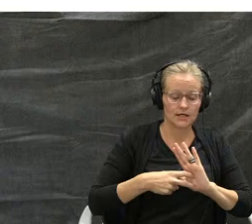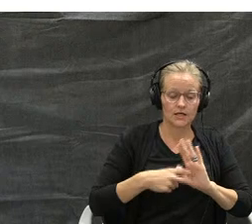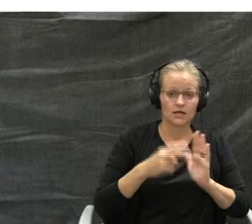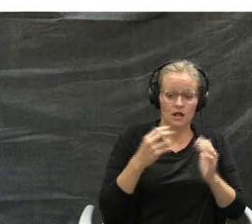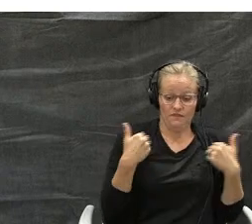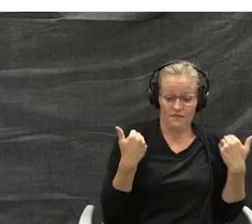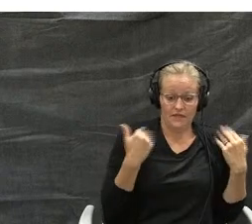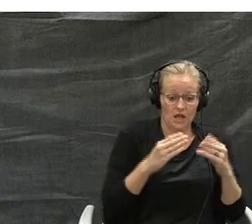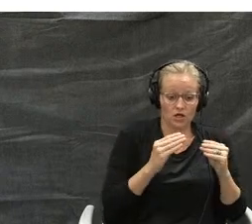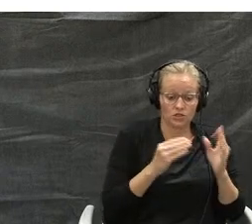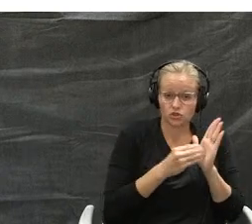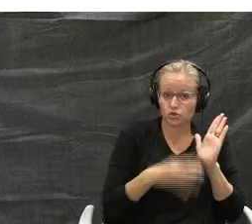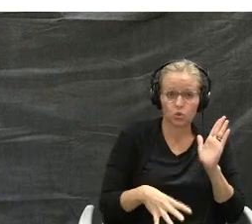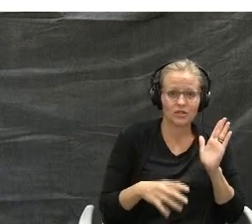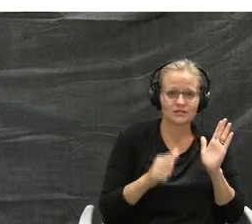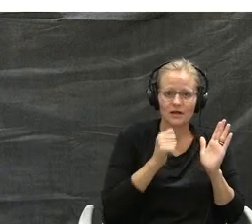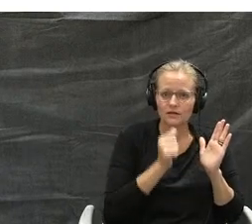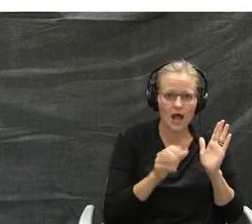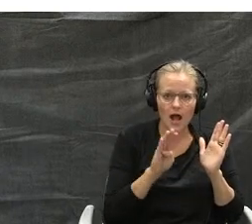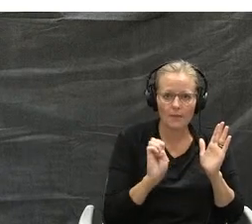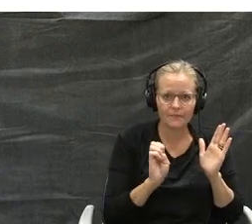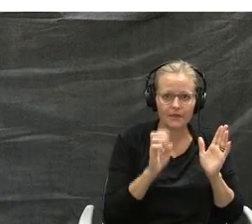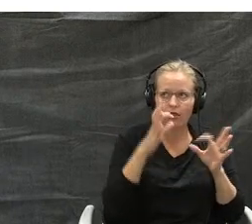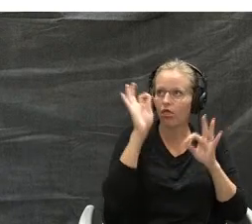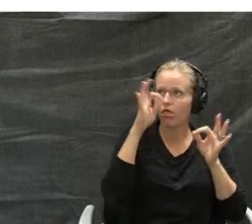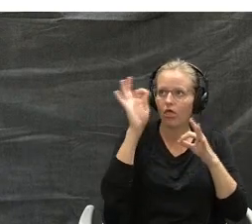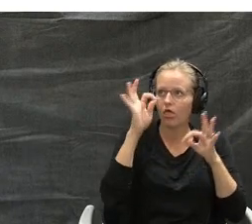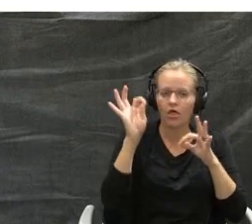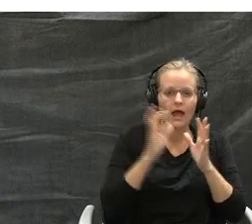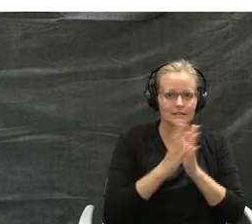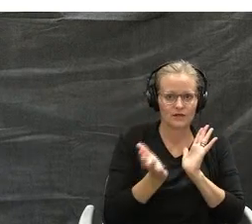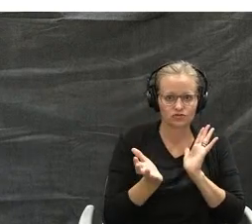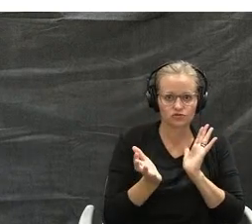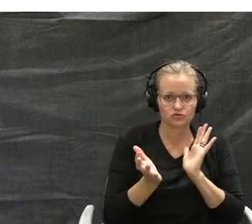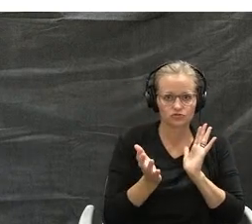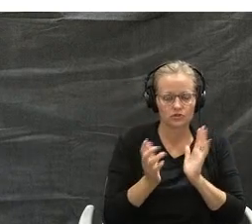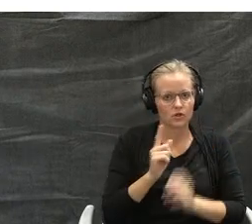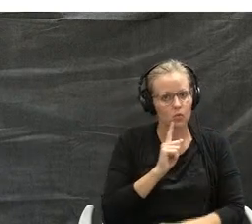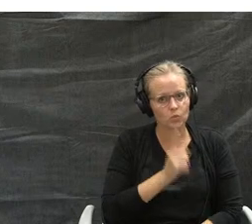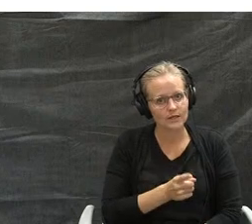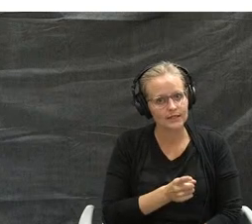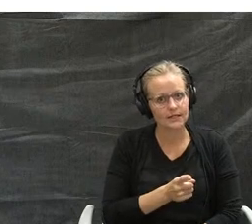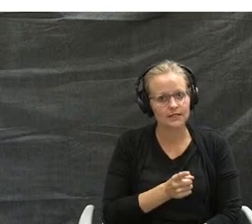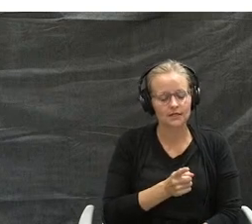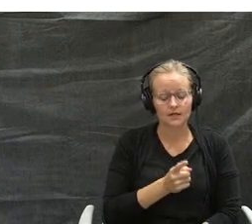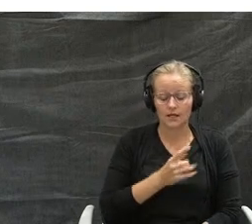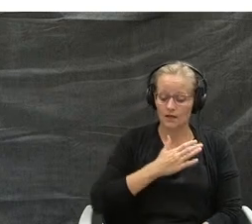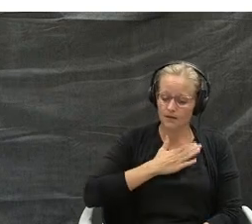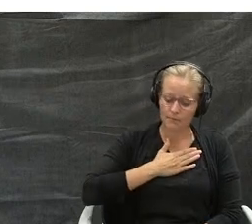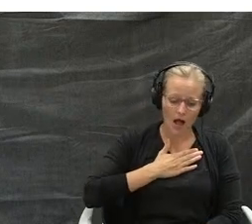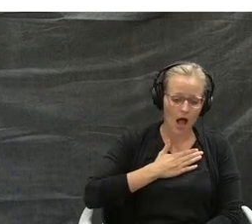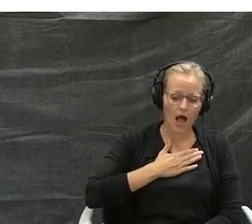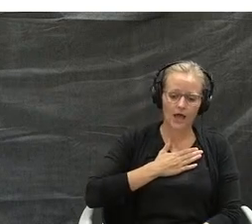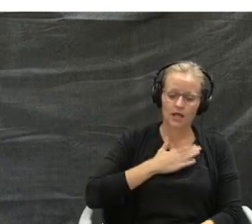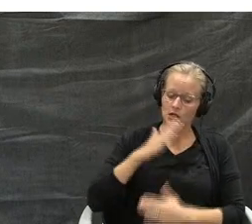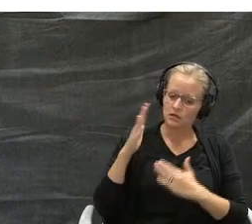But above all else, and I cannot stress this enough, this is the one option. The only option out of all of them that